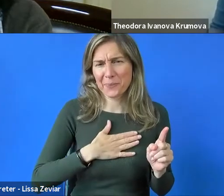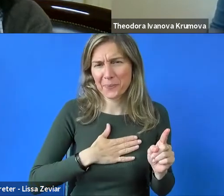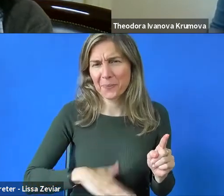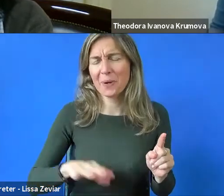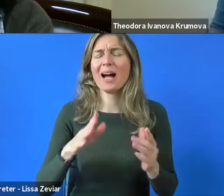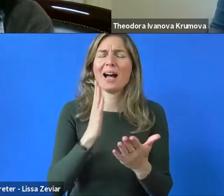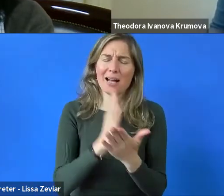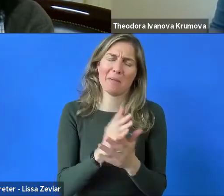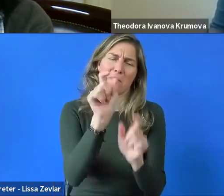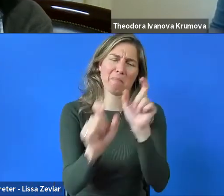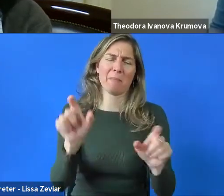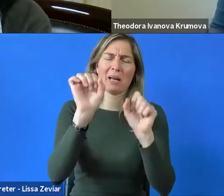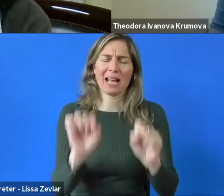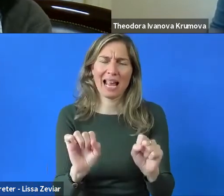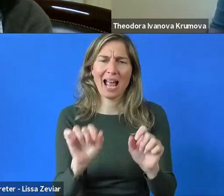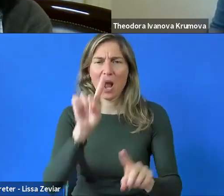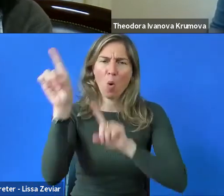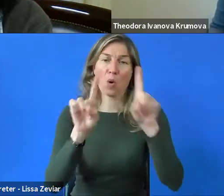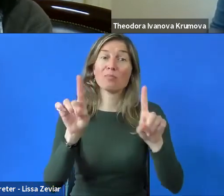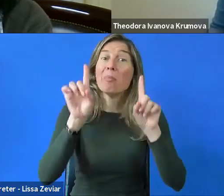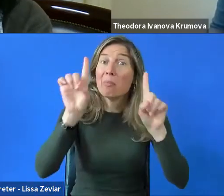Thank you very much for this important information